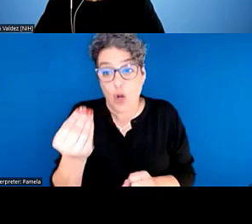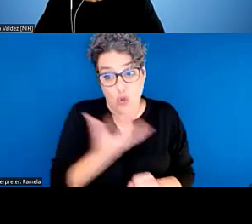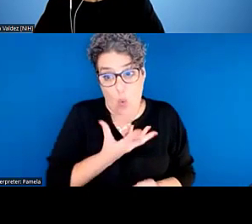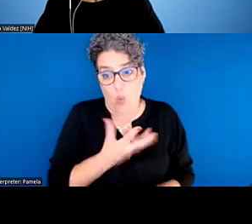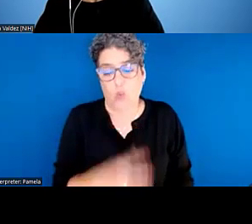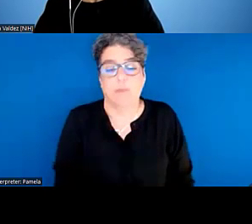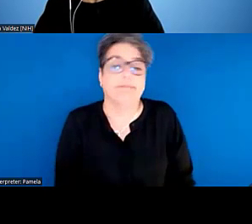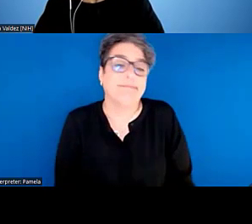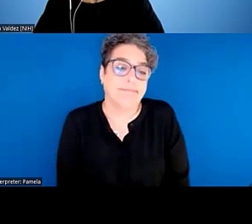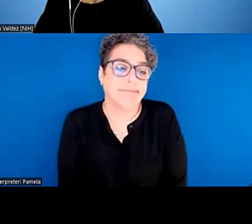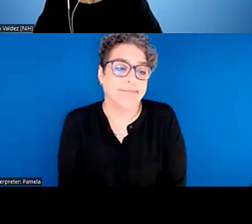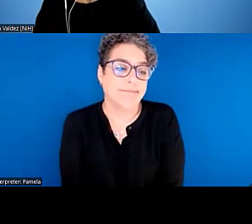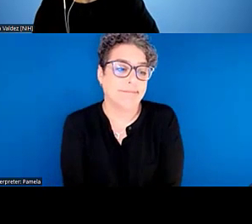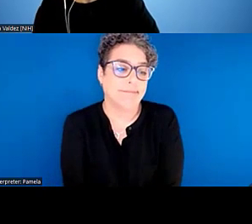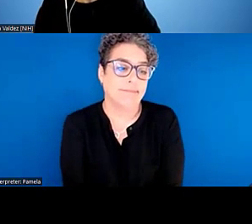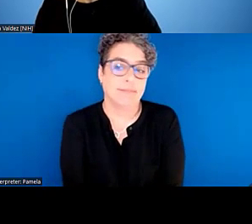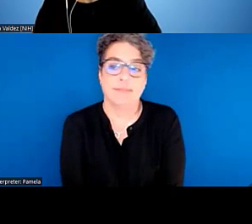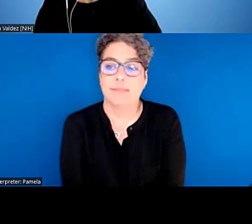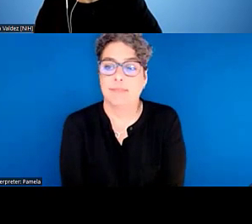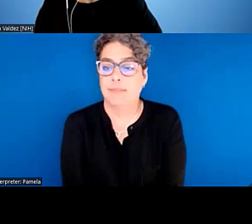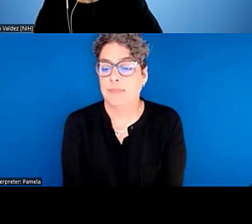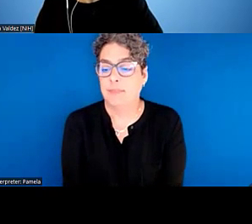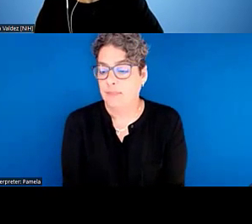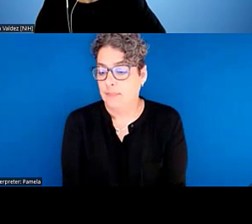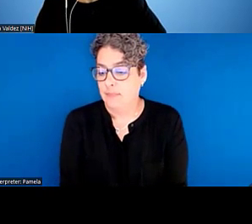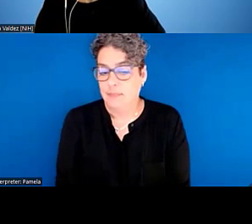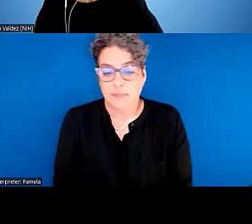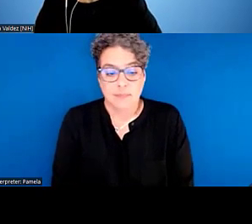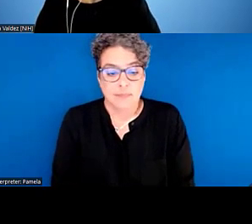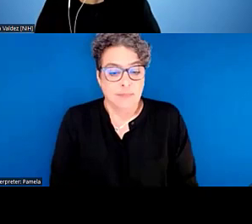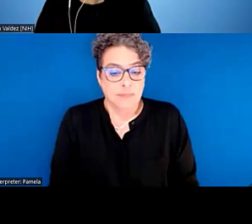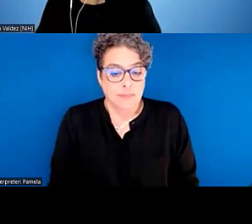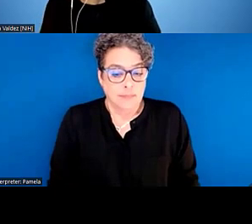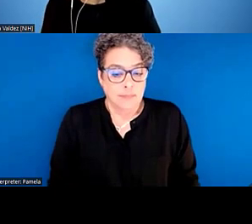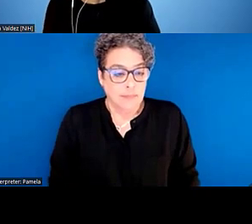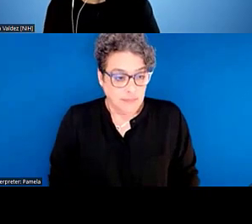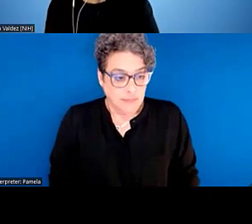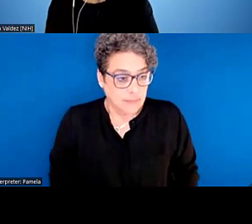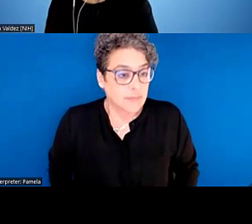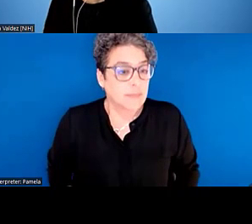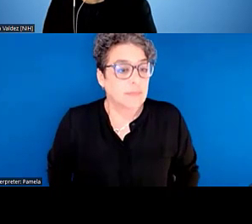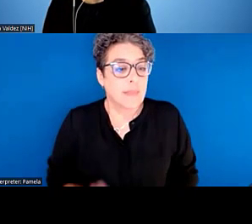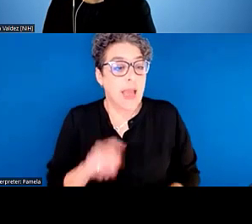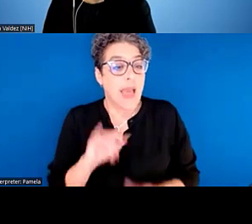Okay. I see Lori had said, "But at the time they're asking, there are no findings, so the answer is no even with a pending investigation,